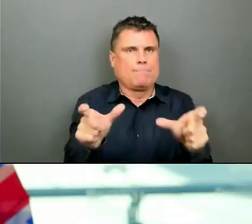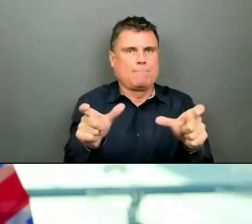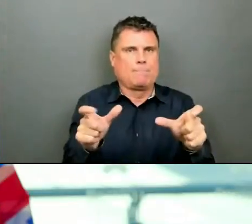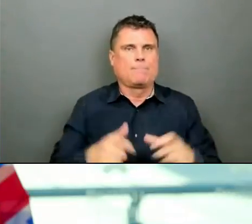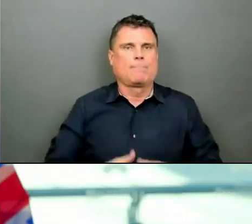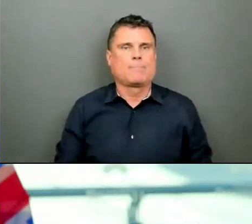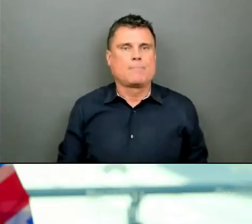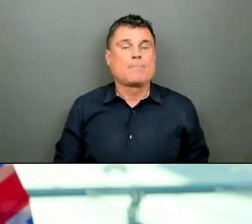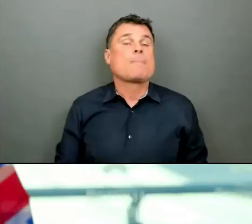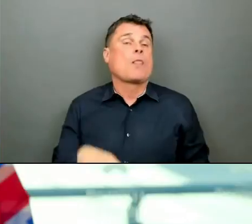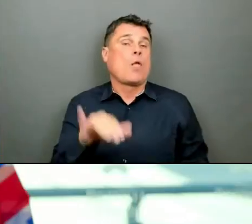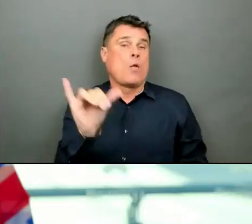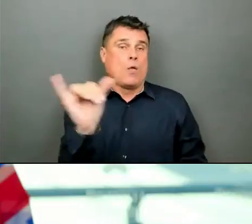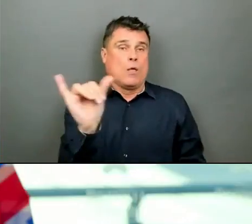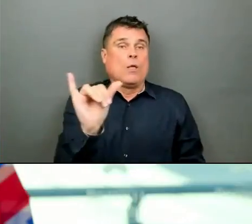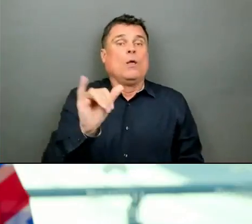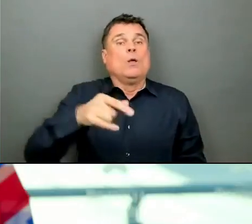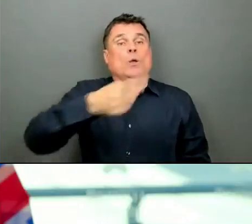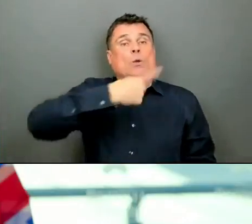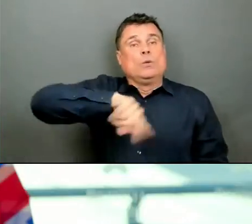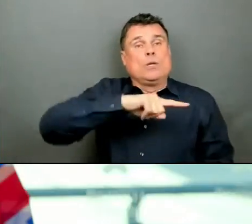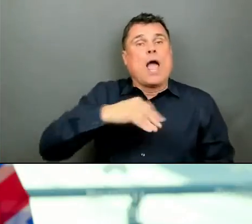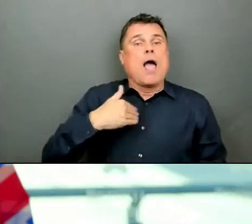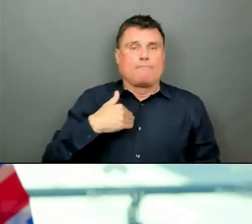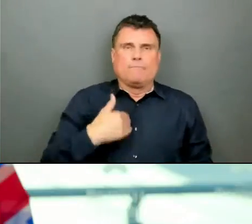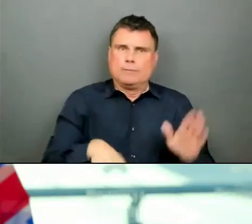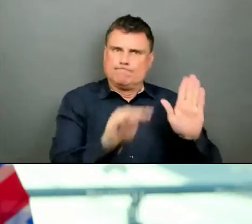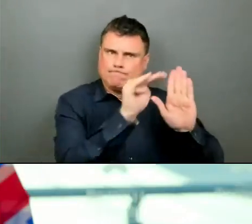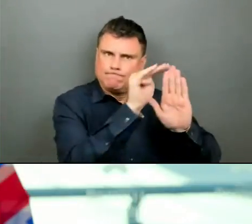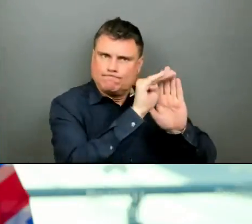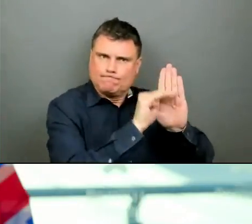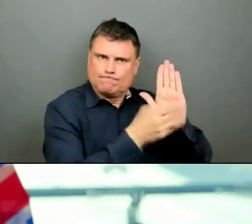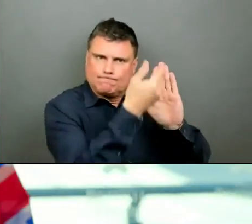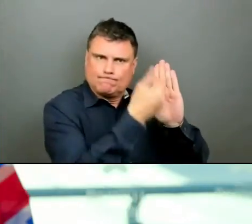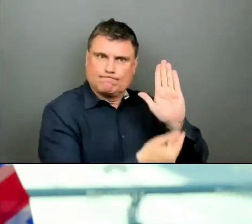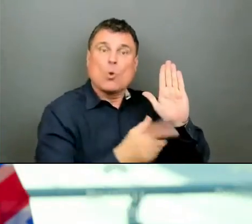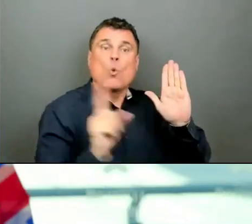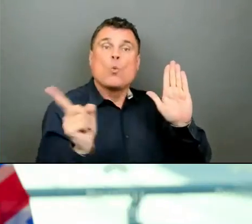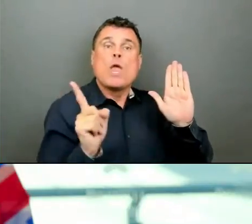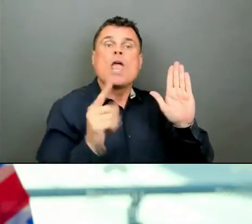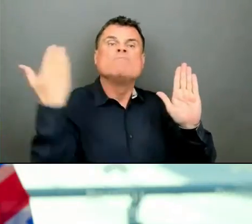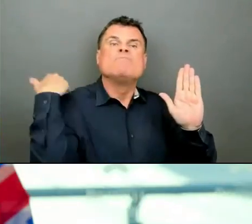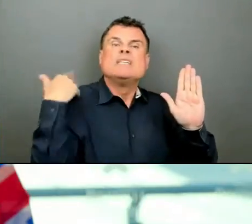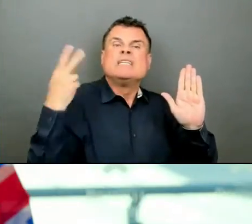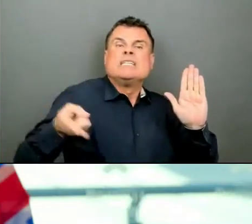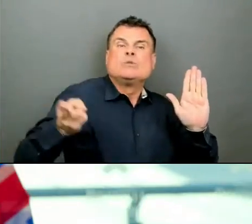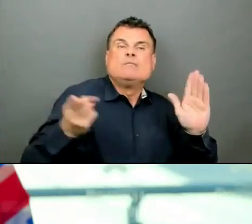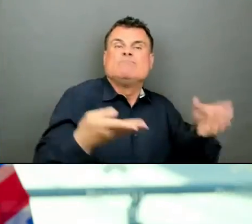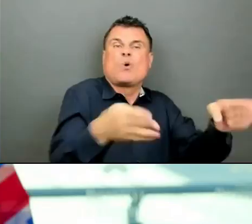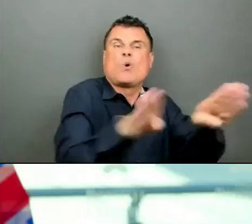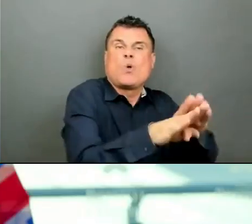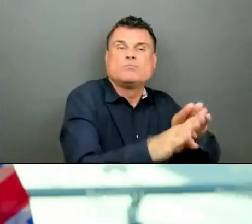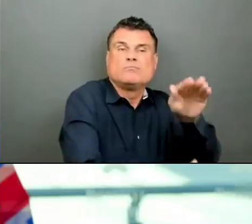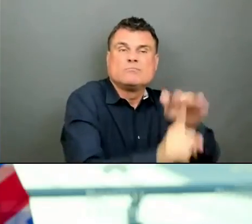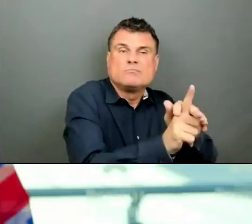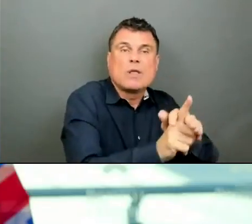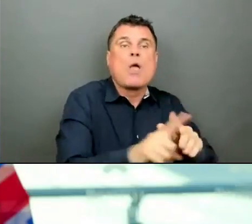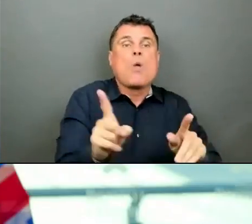risk. As well, we will have a list of workplaces that have been closed and the dates of their opening and